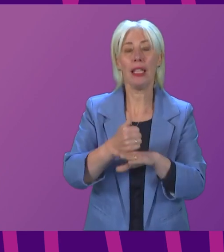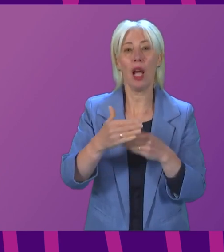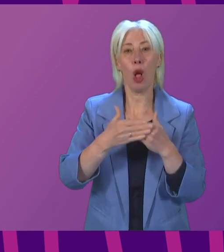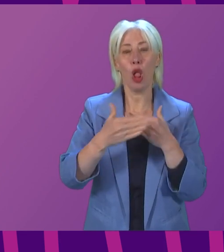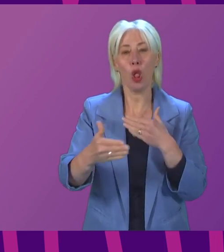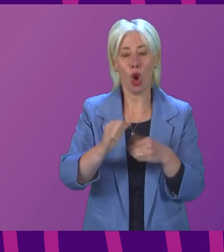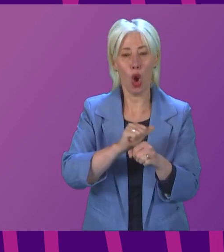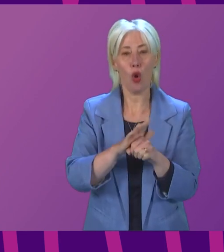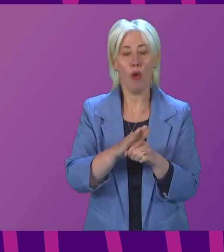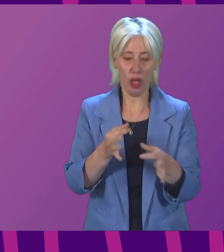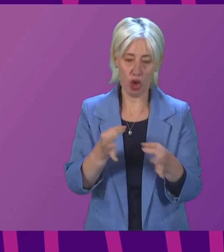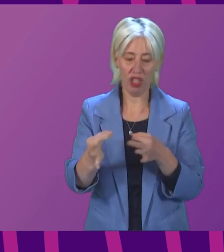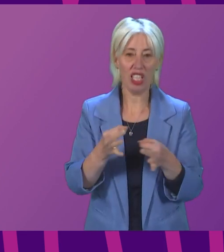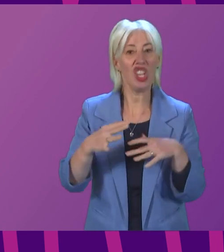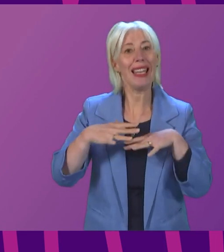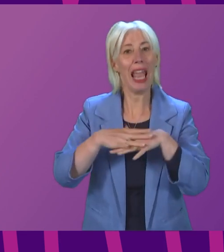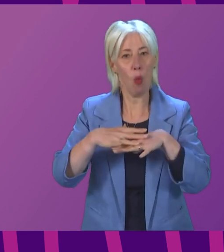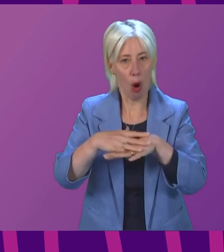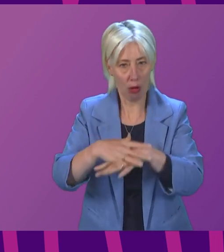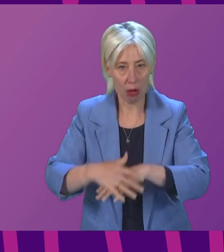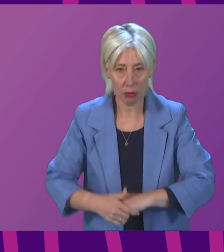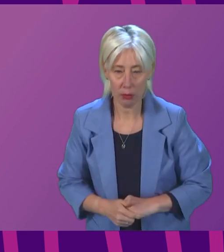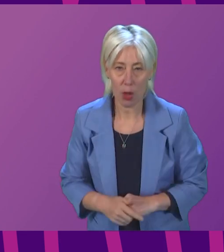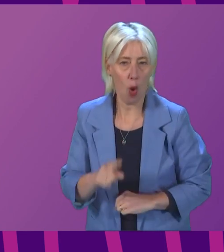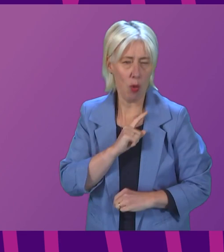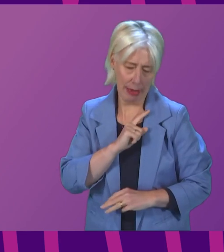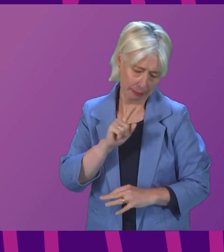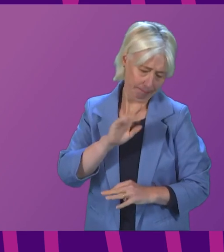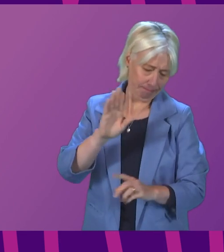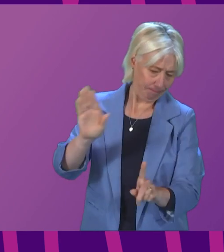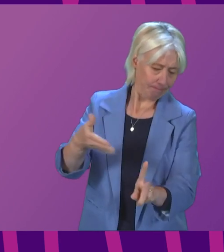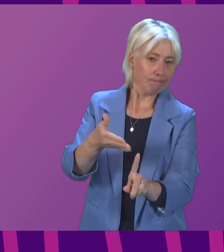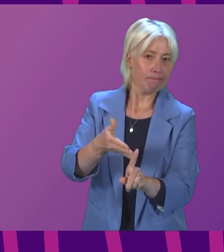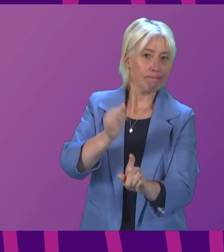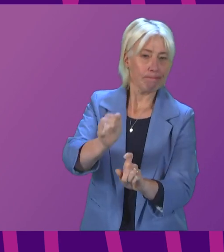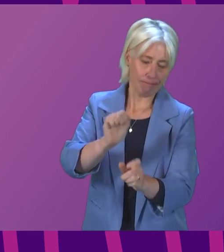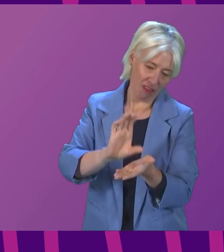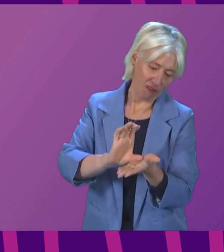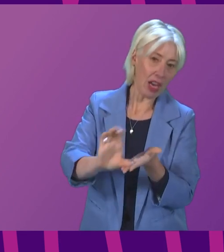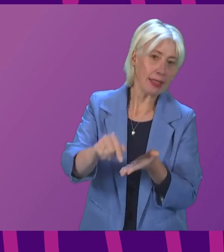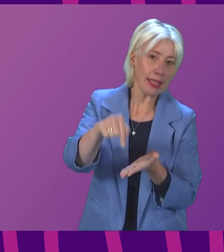We did that deliberately so that the targeting of the funding would be driven and determined